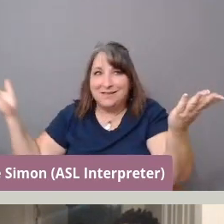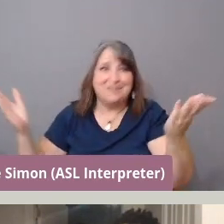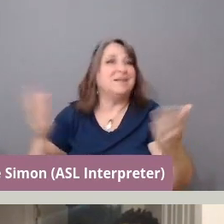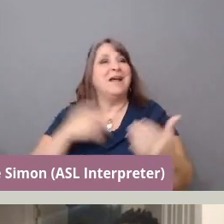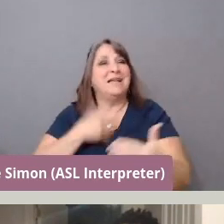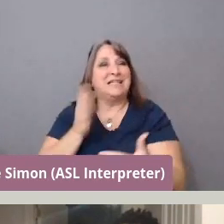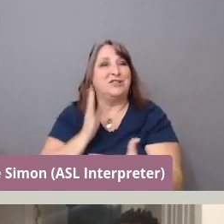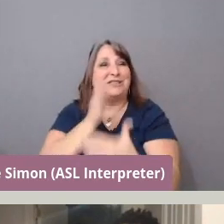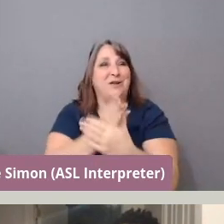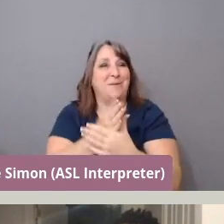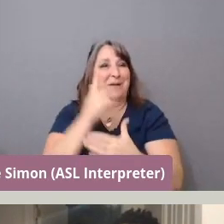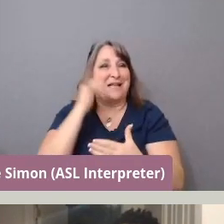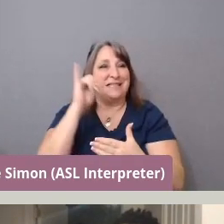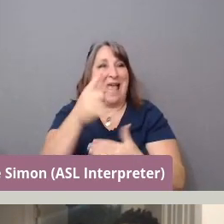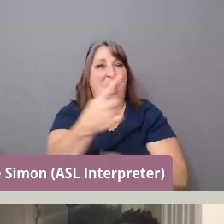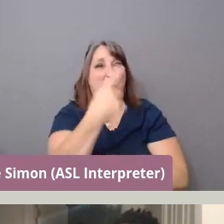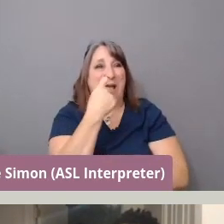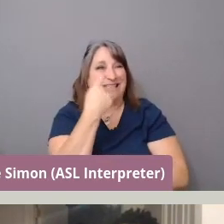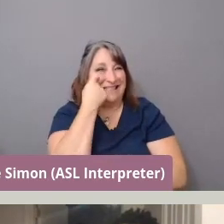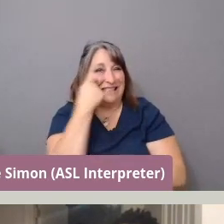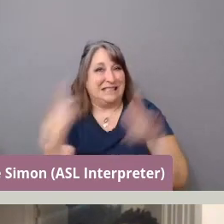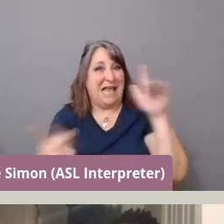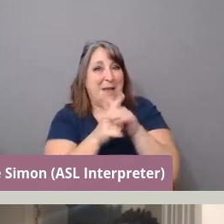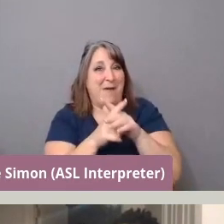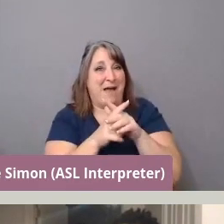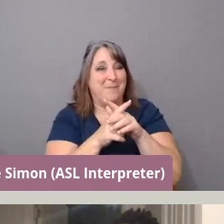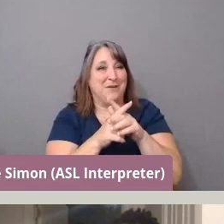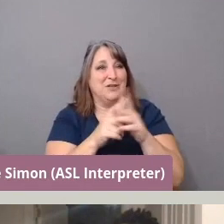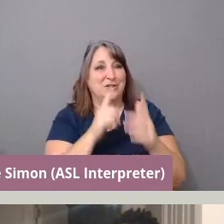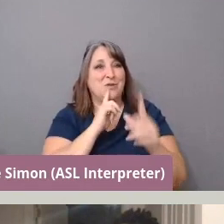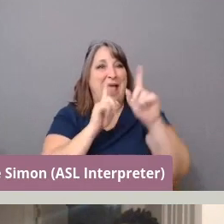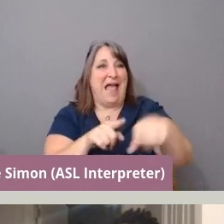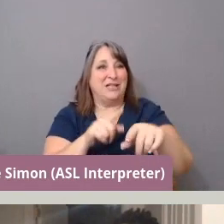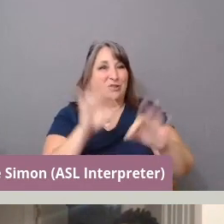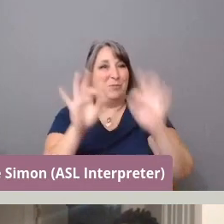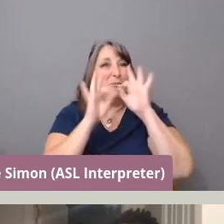actually nailed a question that has just come up for you, really. I mean, others may be able to answer here too.